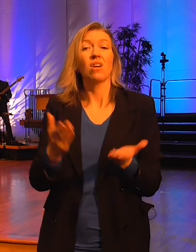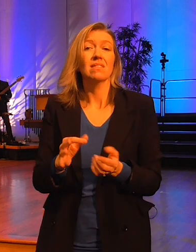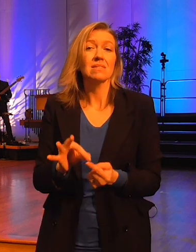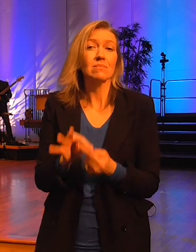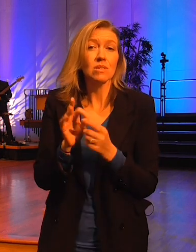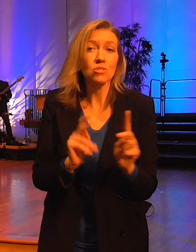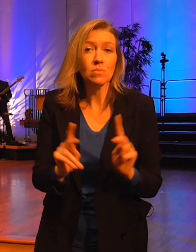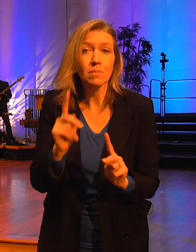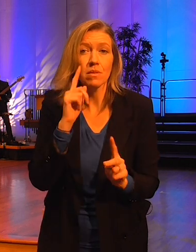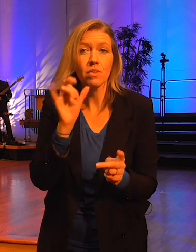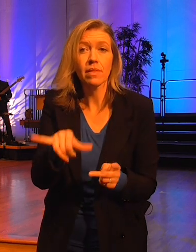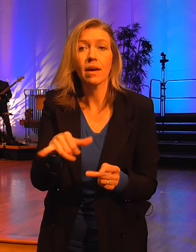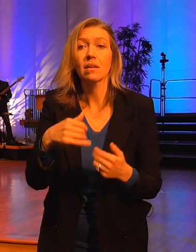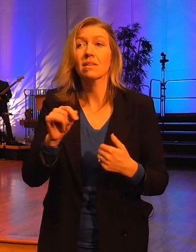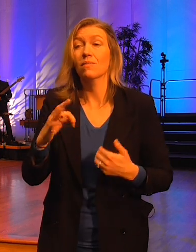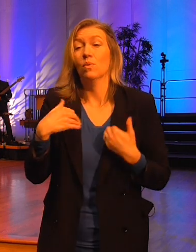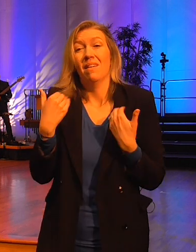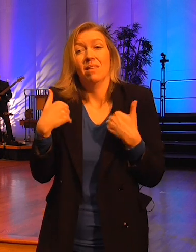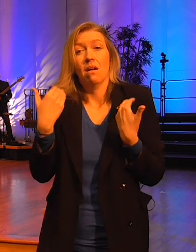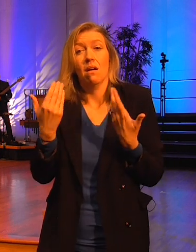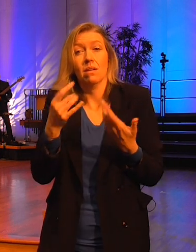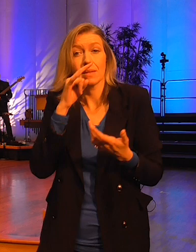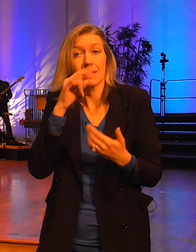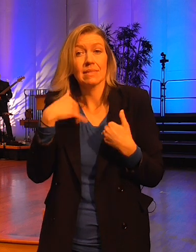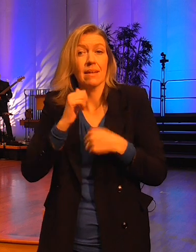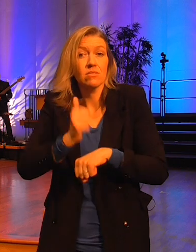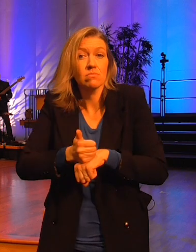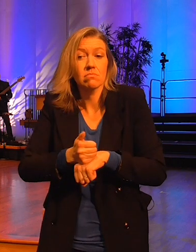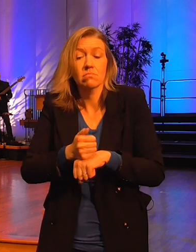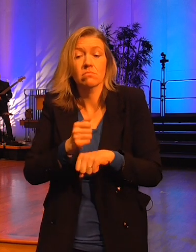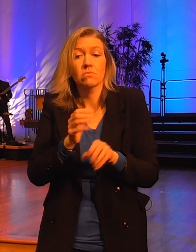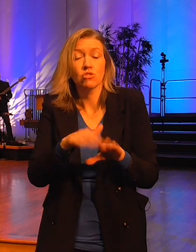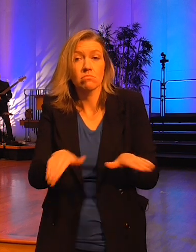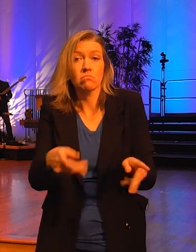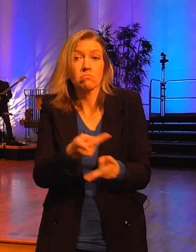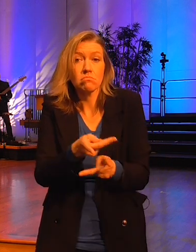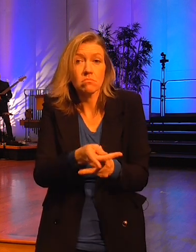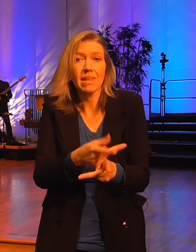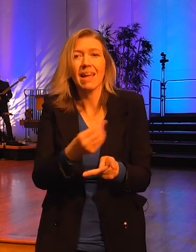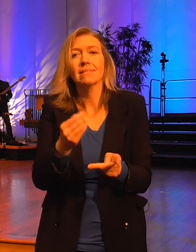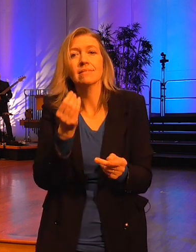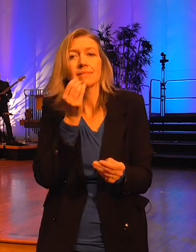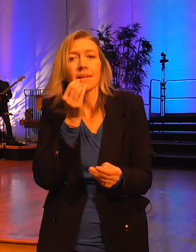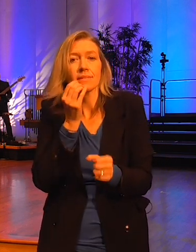child care setup and we have snacks for everybody who comes so uh it's all about the snacks that's